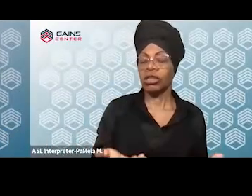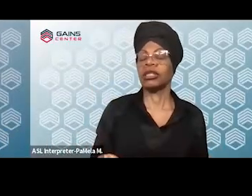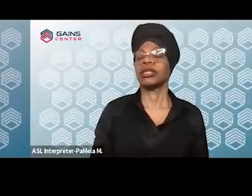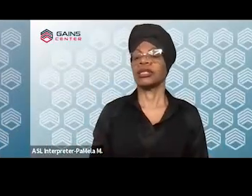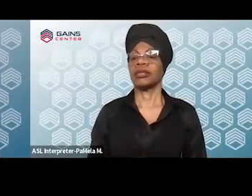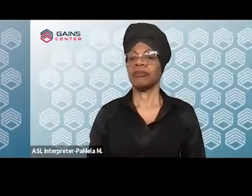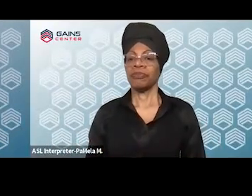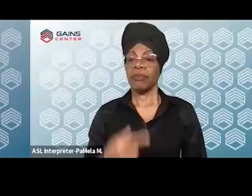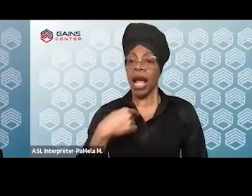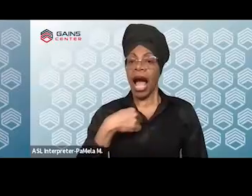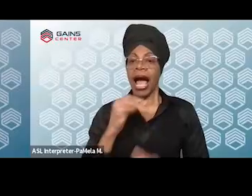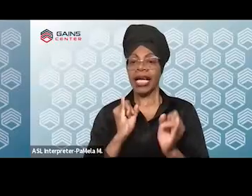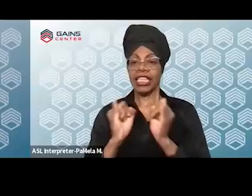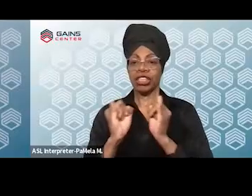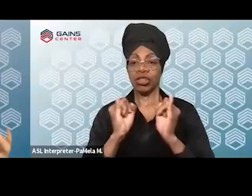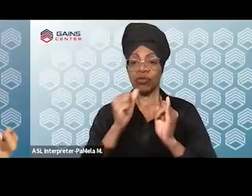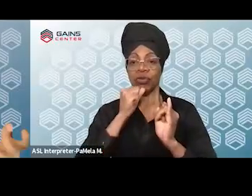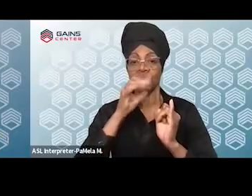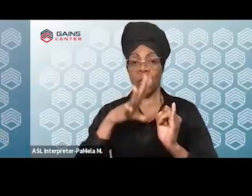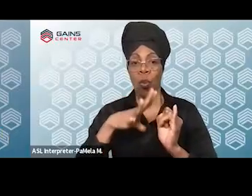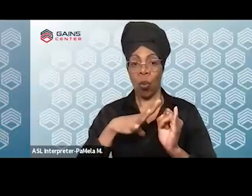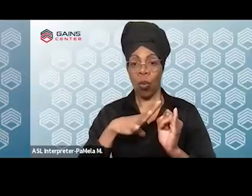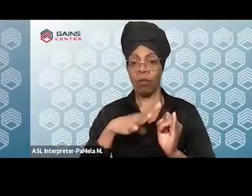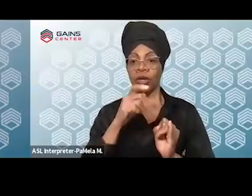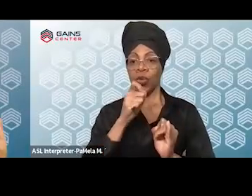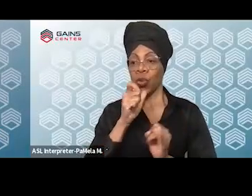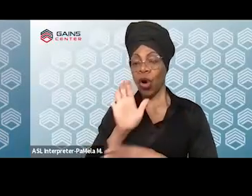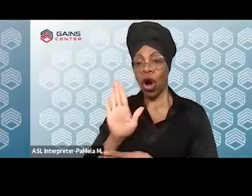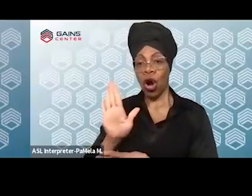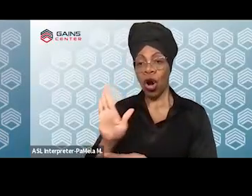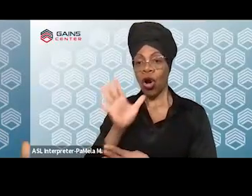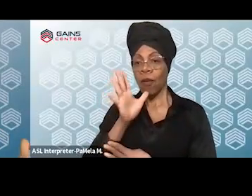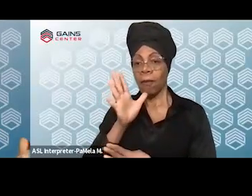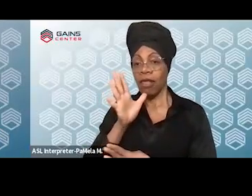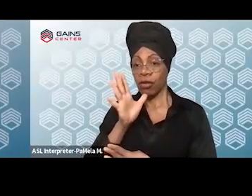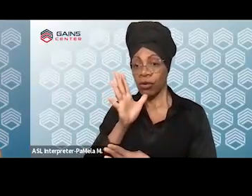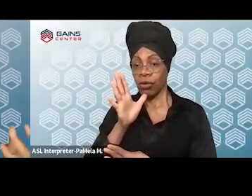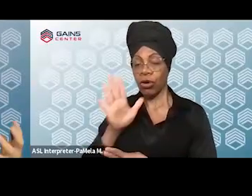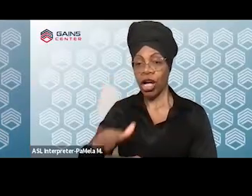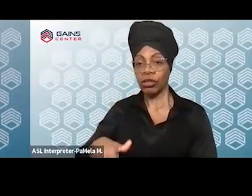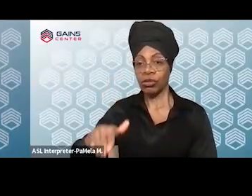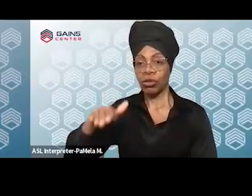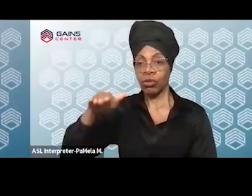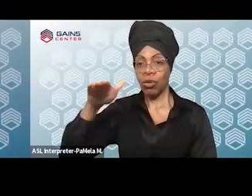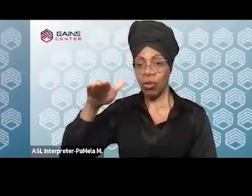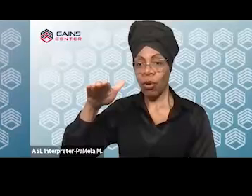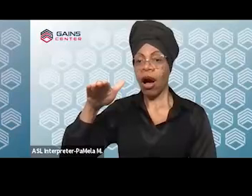I interviewed a lady that, her mother, she grew up in and out of foster care,